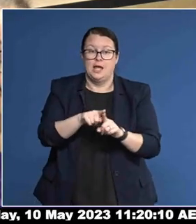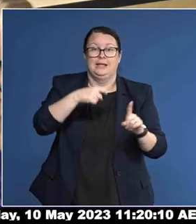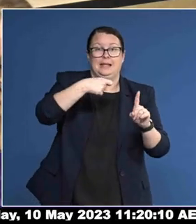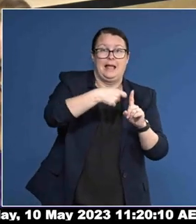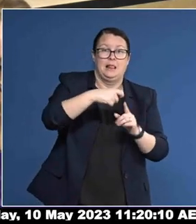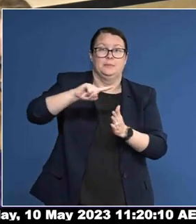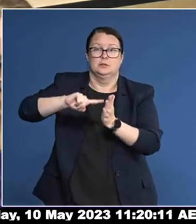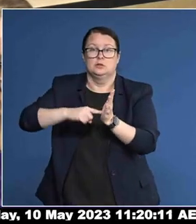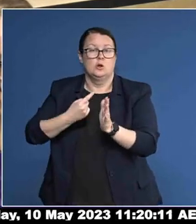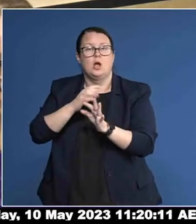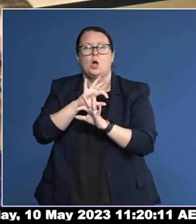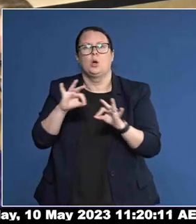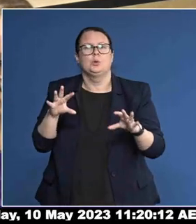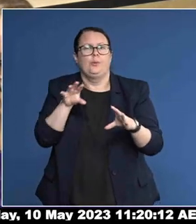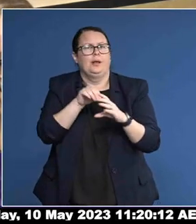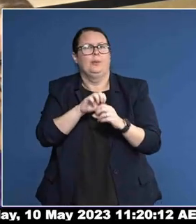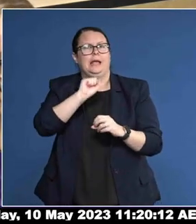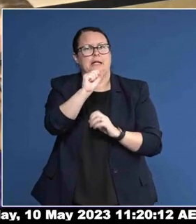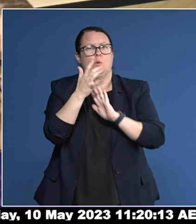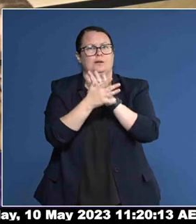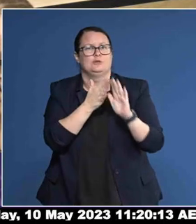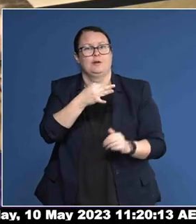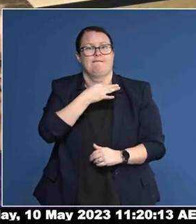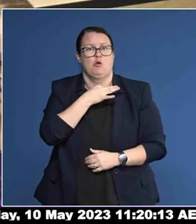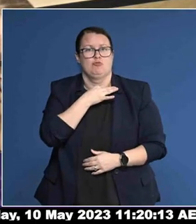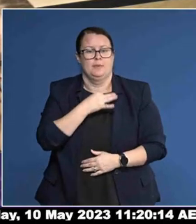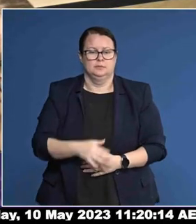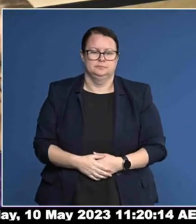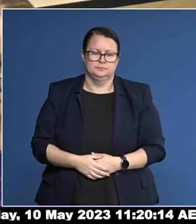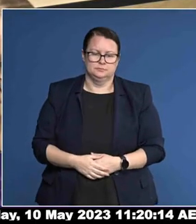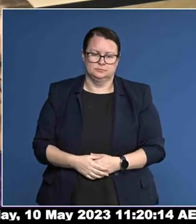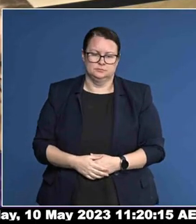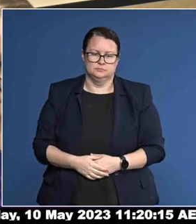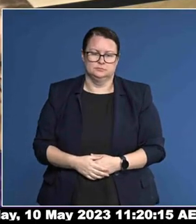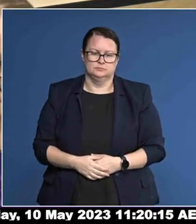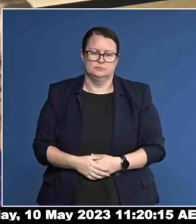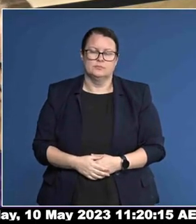definition of 'vulnerable'? In the first - in the early days of the definition.